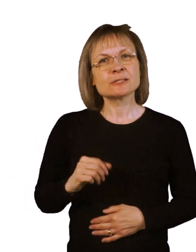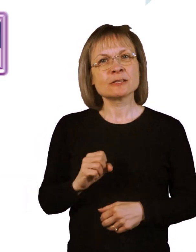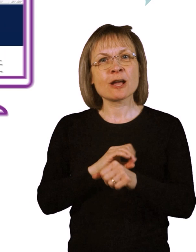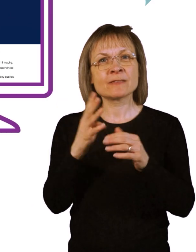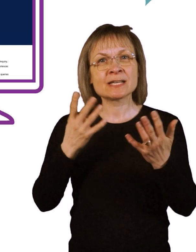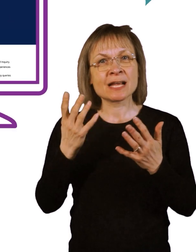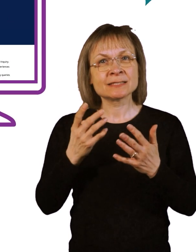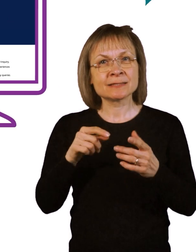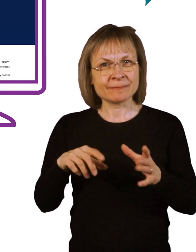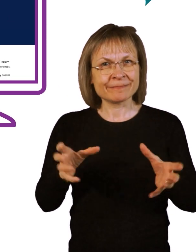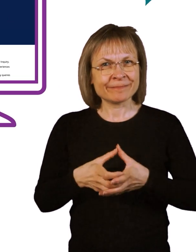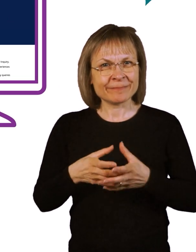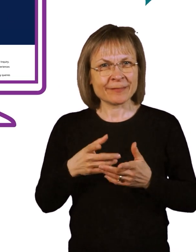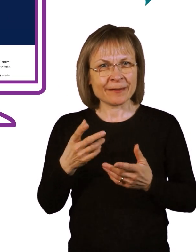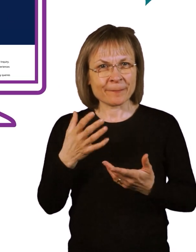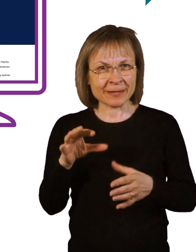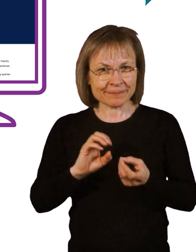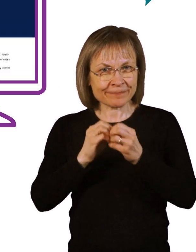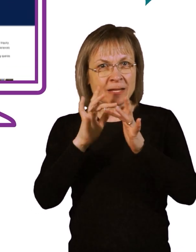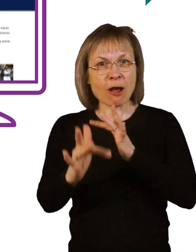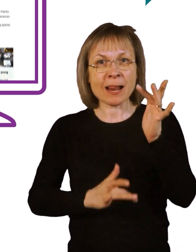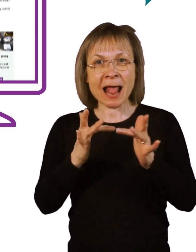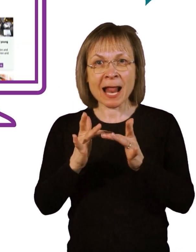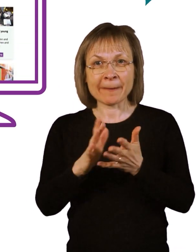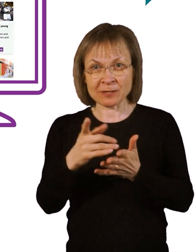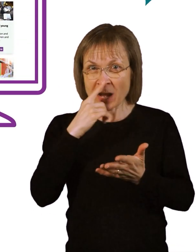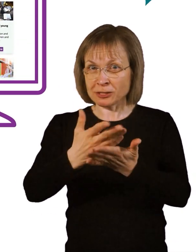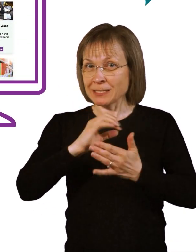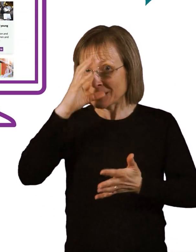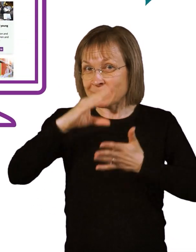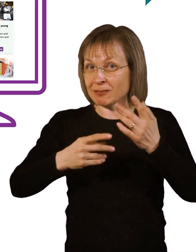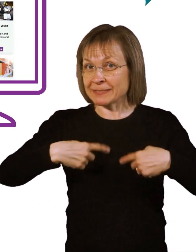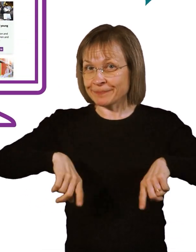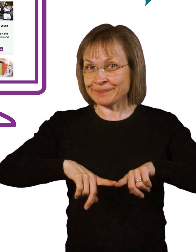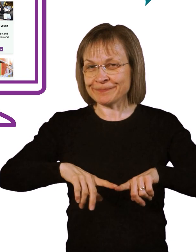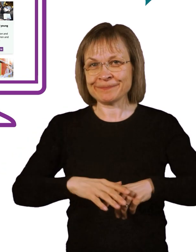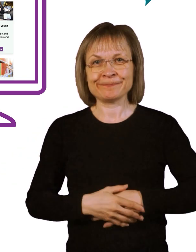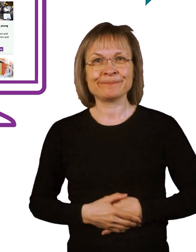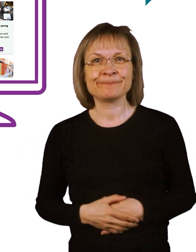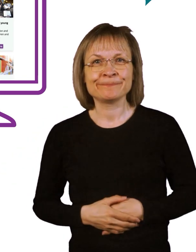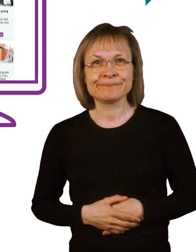The Scottish COVID-19 Inquiry's Let's Be Heard team has created an online platform for you to share your experiences with us.